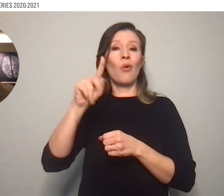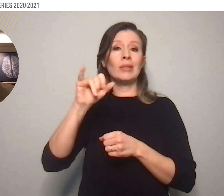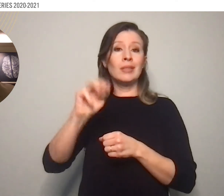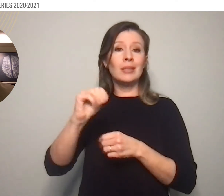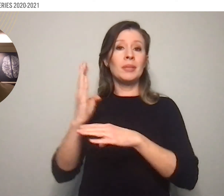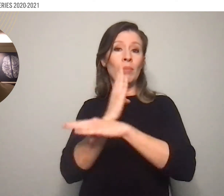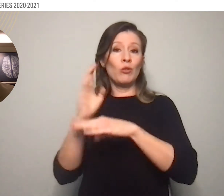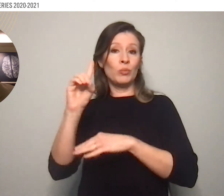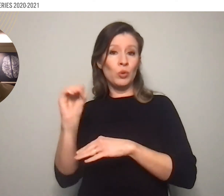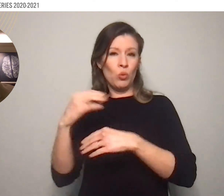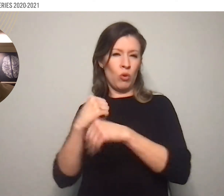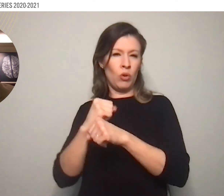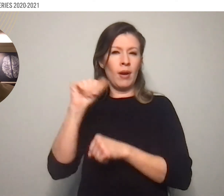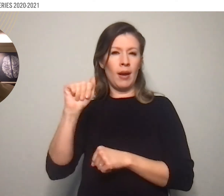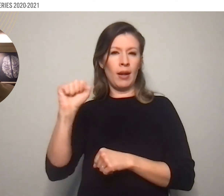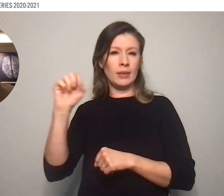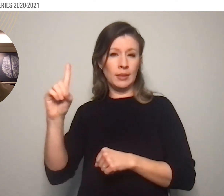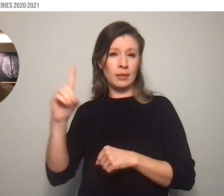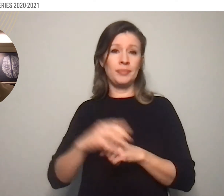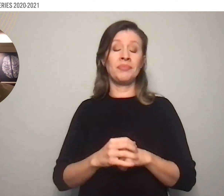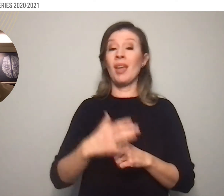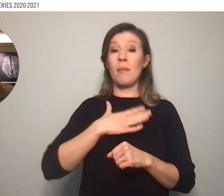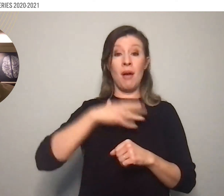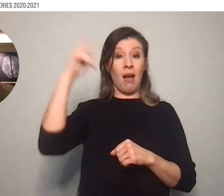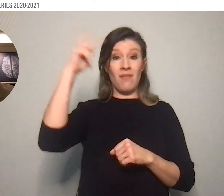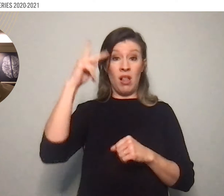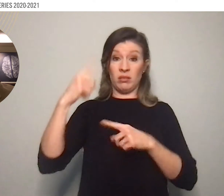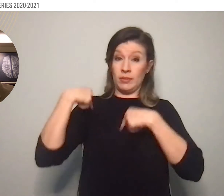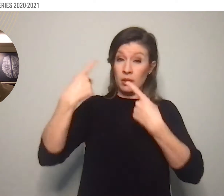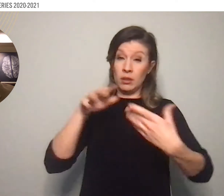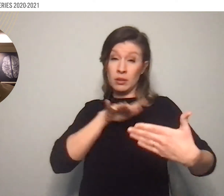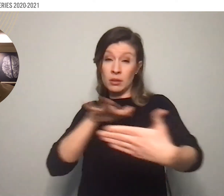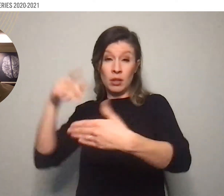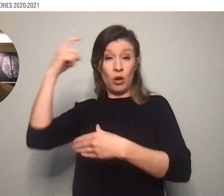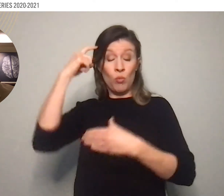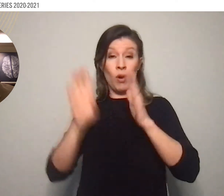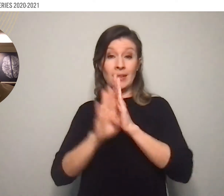I'd say that my philosophy studying brain development very much focuses on avoiding